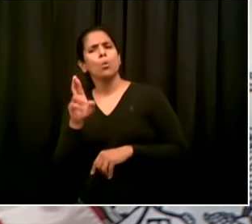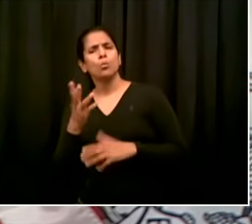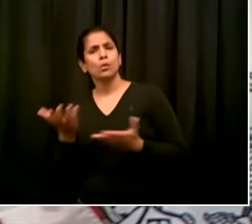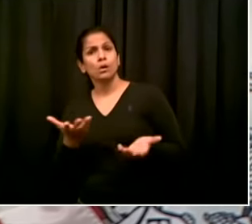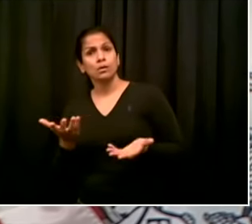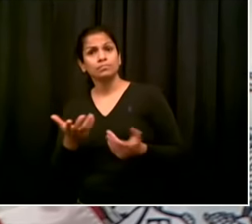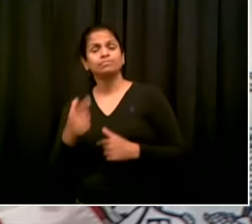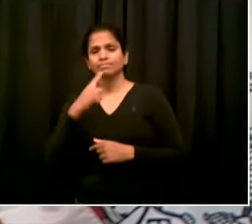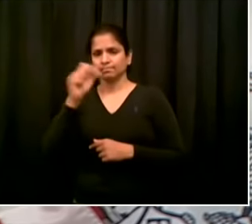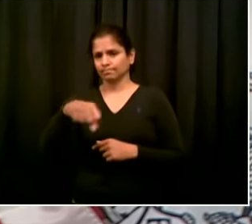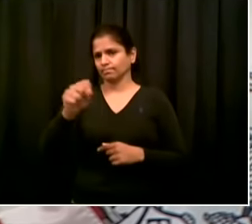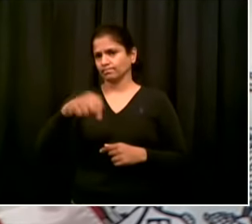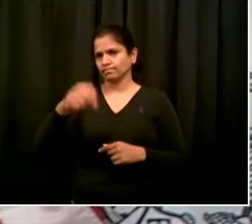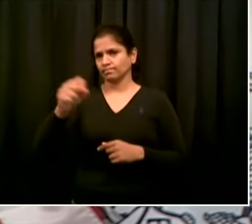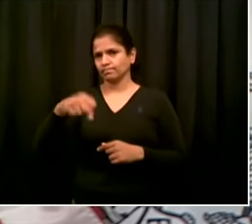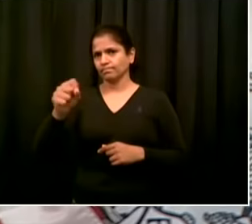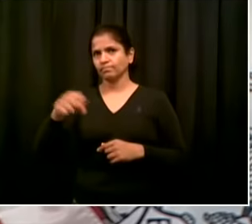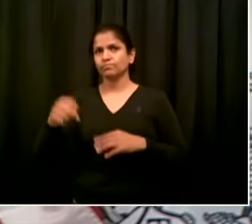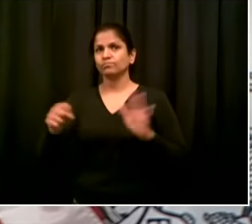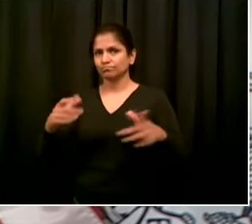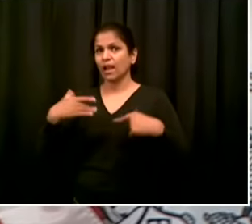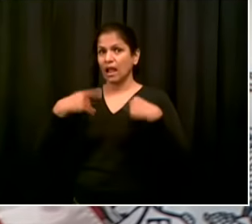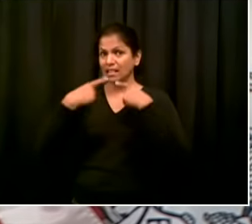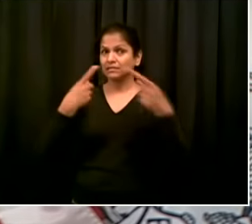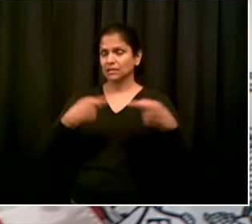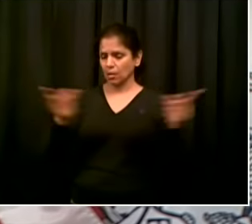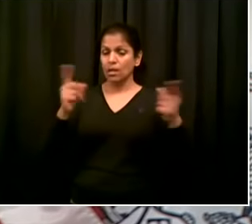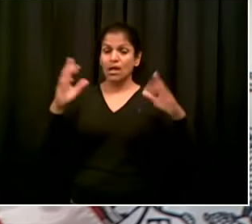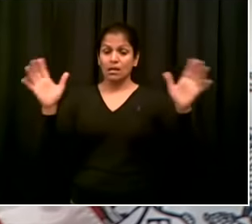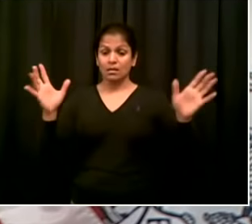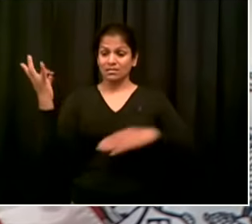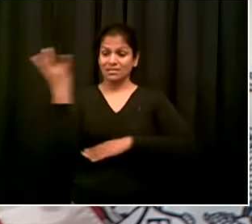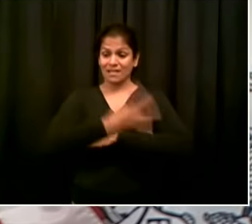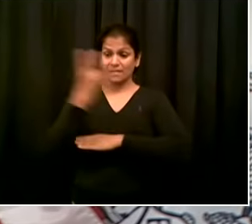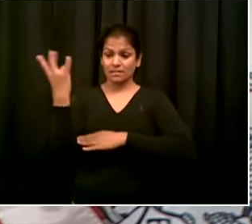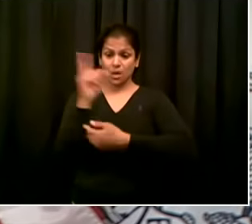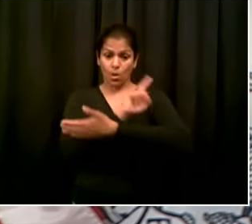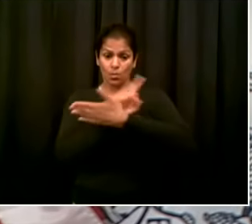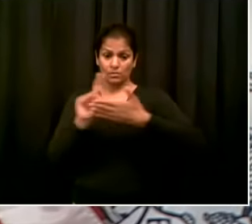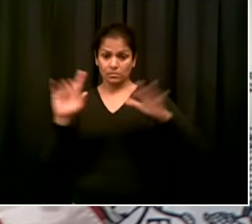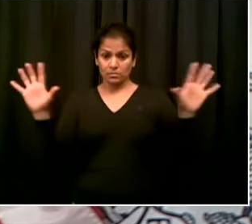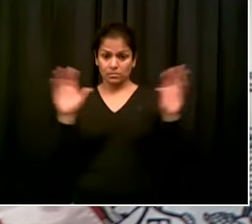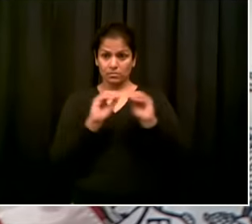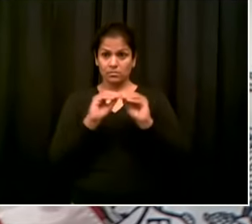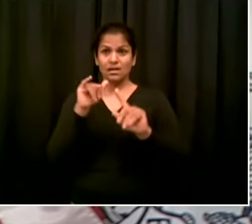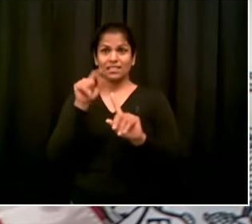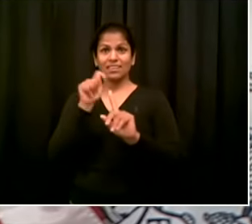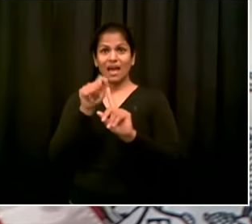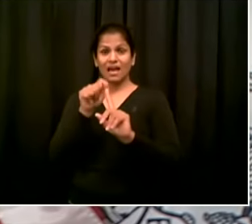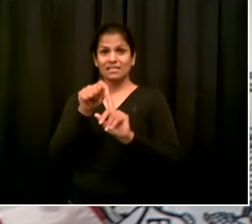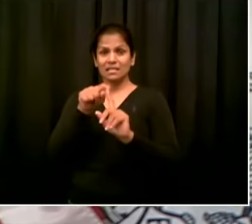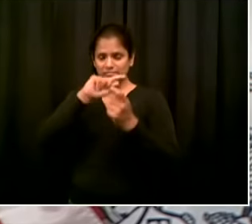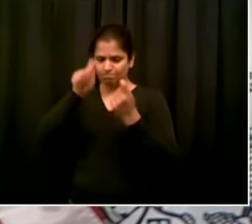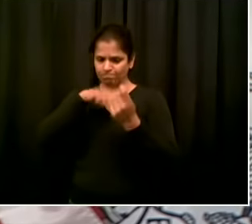ABOUT THE MASKS THAT WE WERE GOING TO FIND PEOPLE, AS SOON AS THEY UNDSTEROOWHD AT